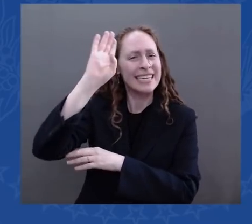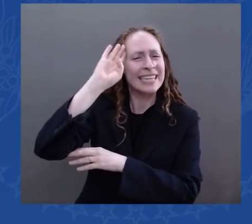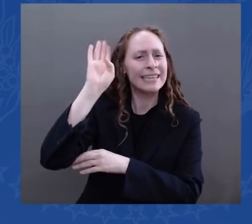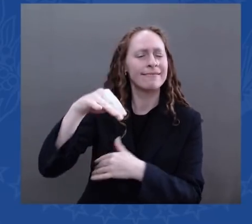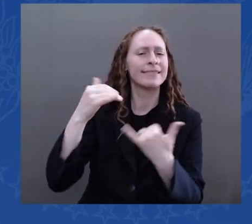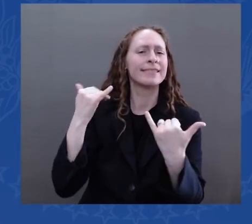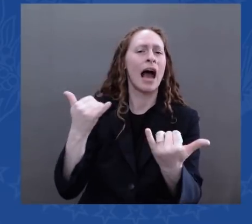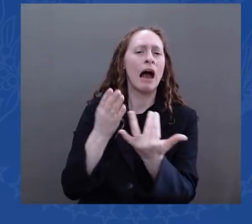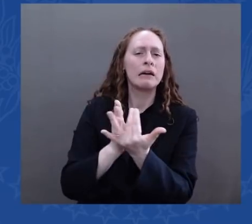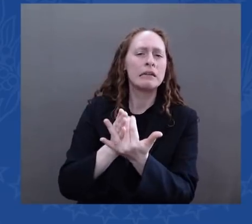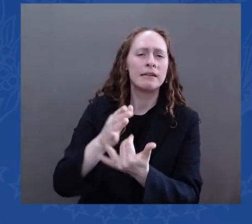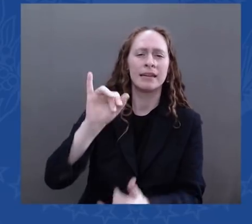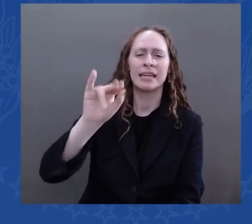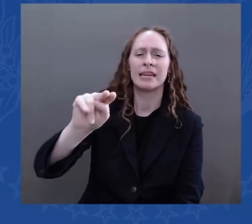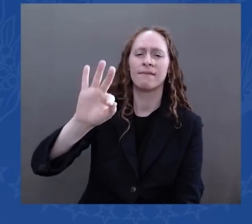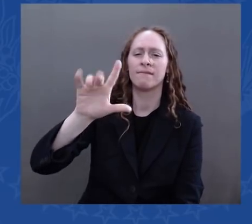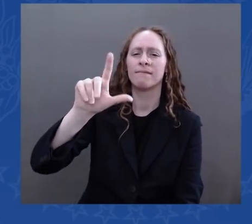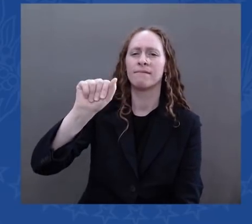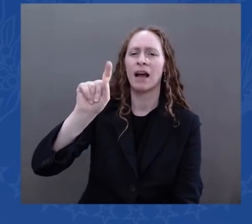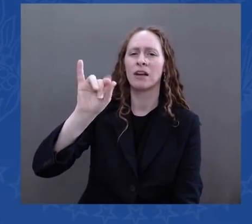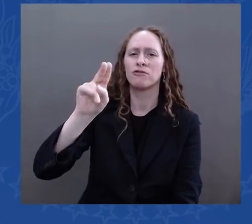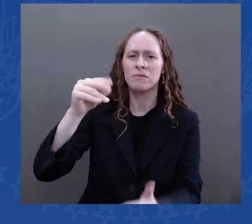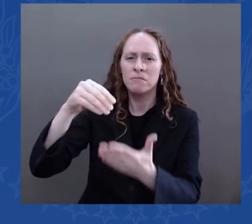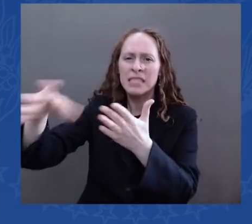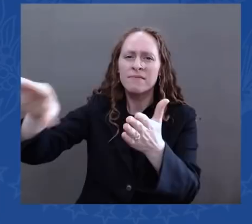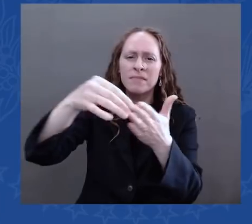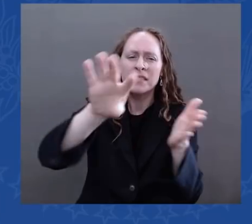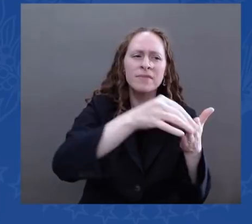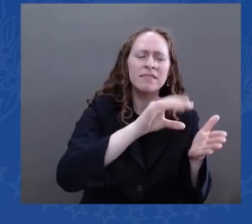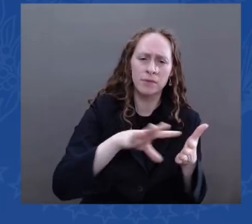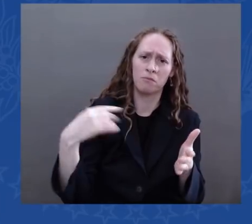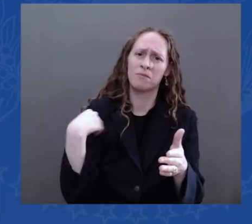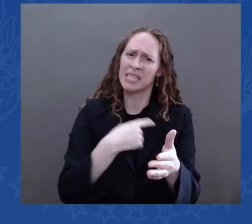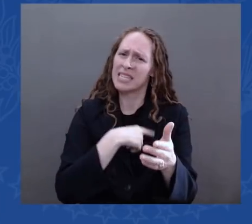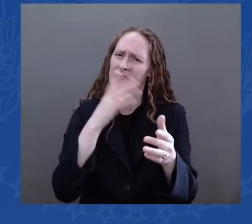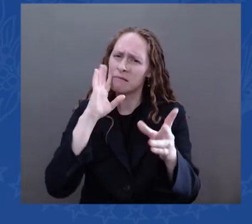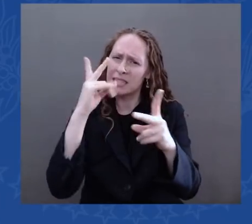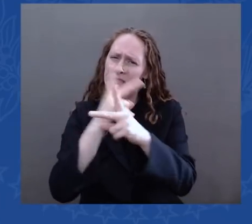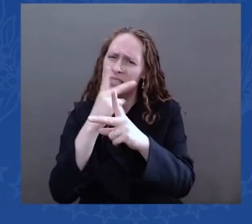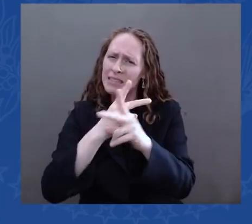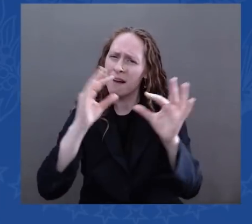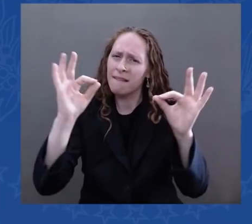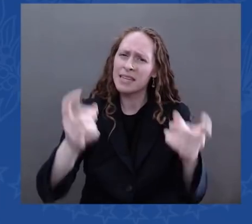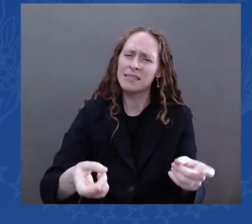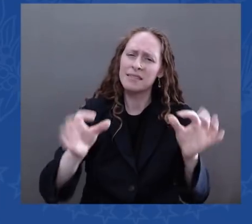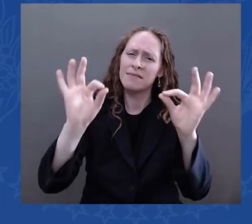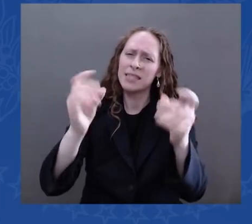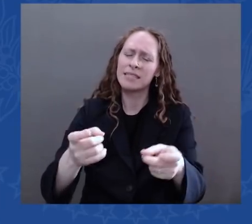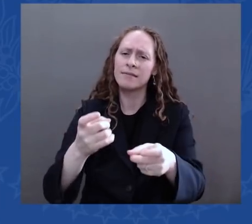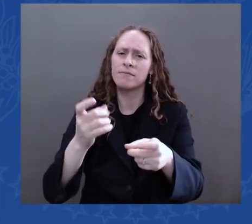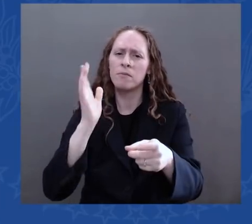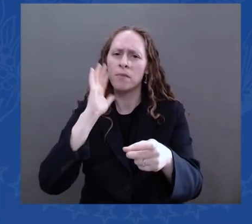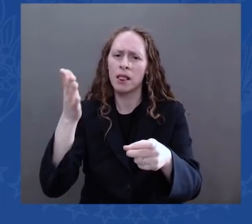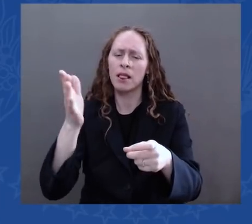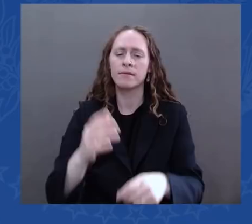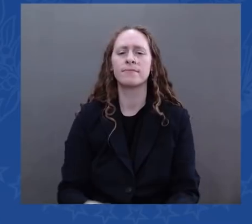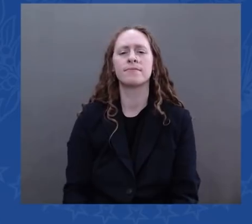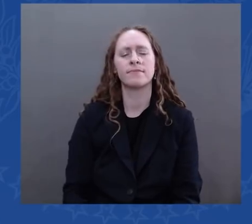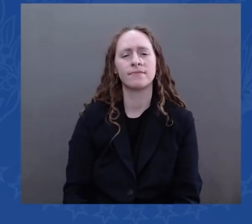After my president's -- my -- excuse me -- my predecessor's fiscal mismanagement, we're reducing the Trump deficits